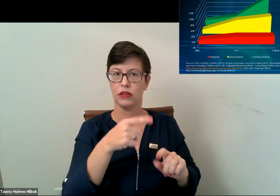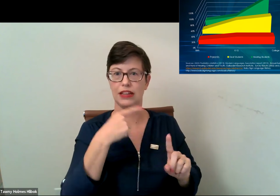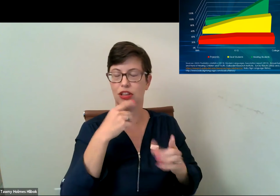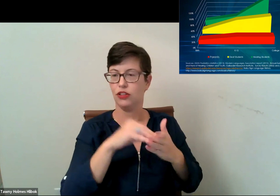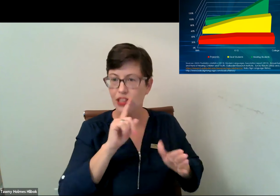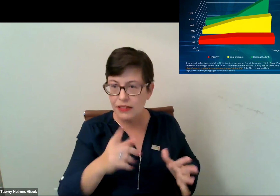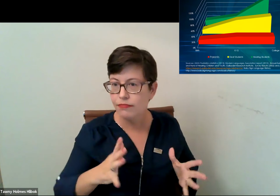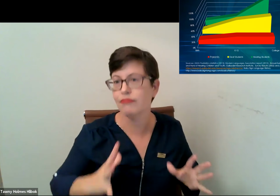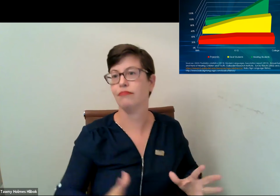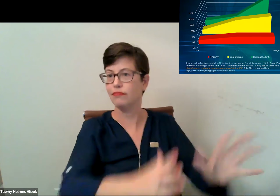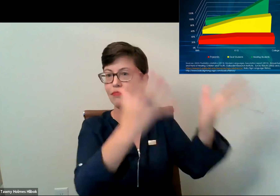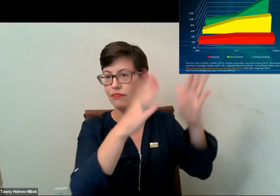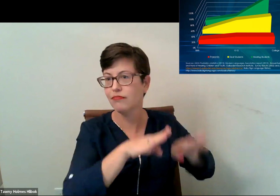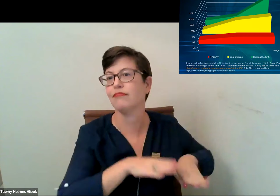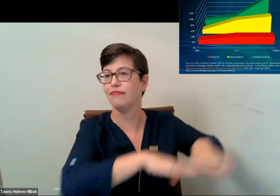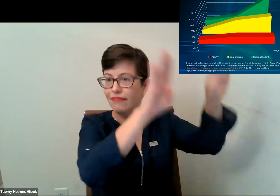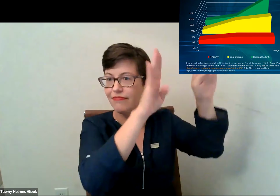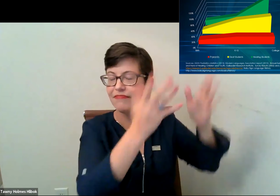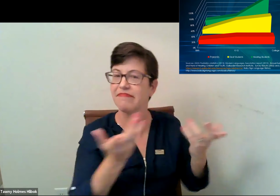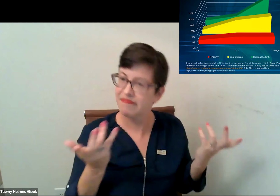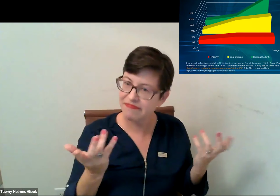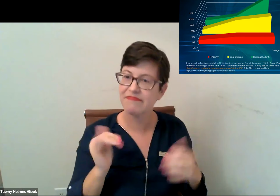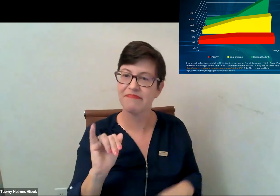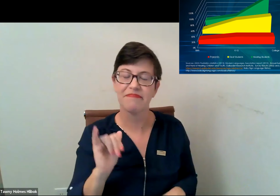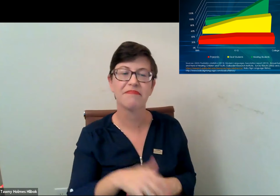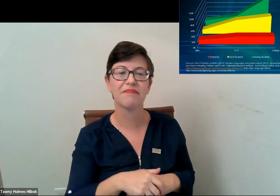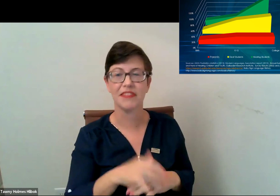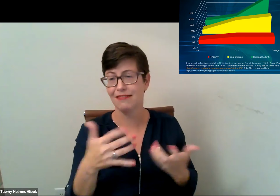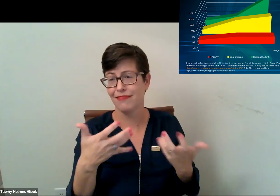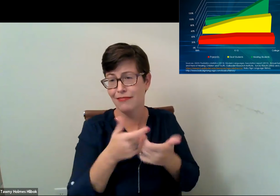So it's very interesting how hearing students are very highly encouraged to learn sign language.